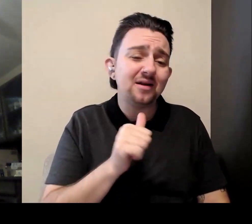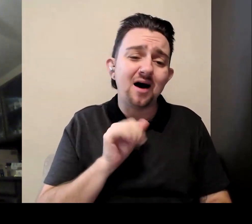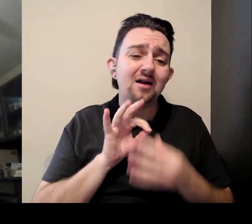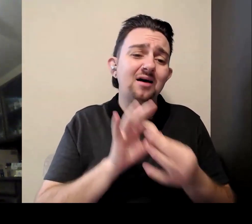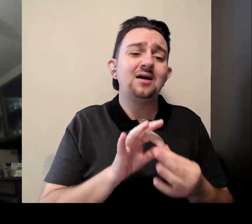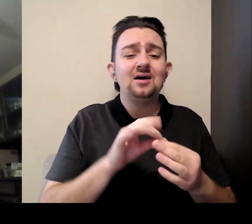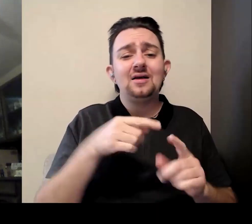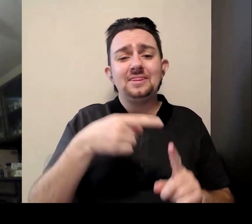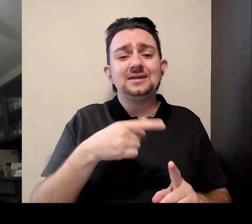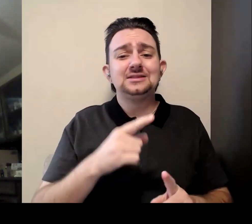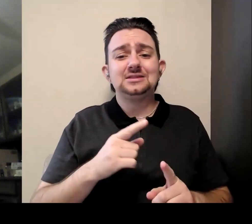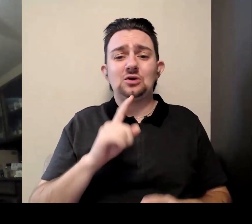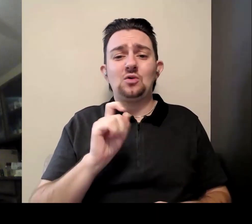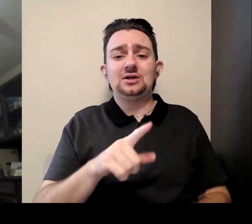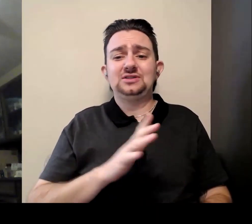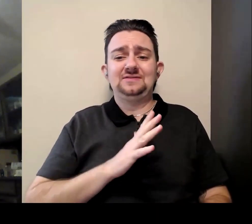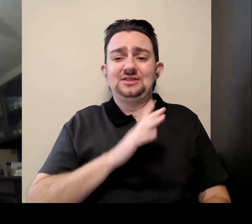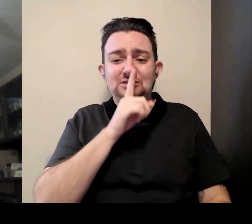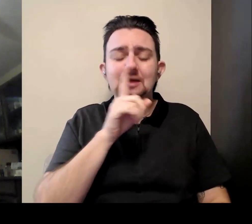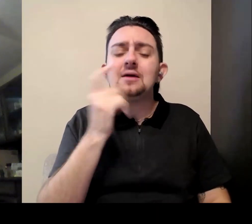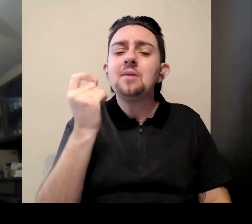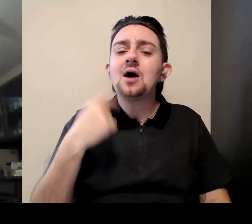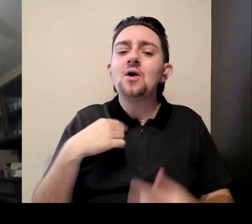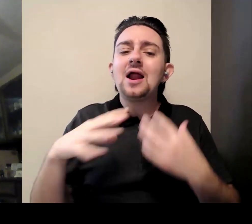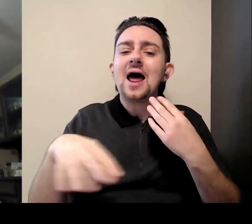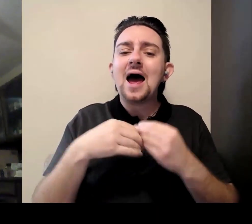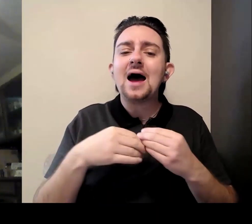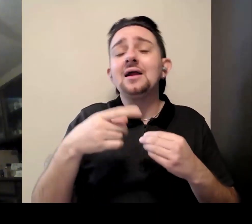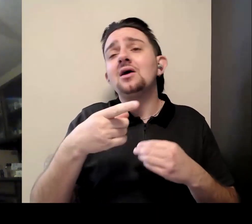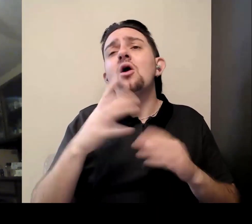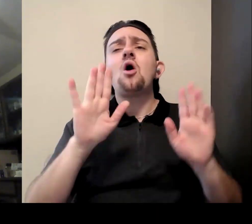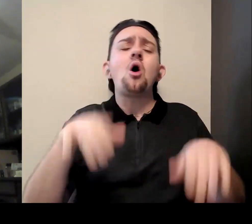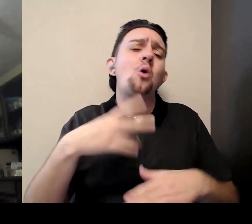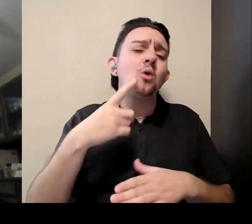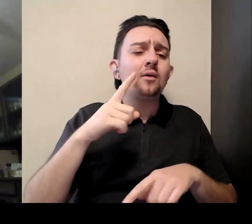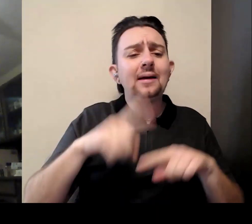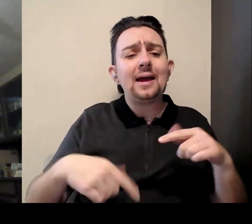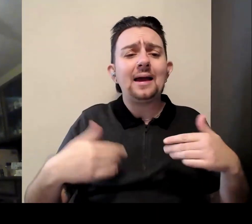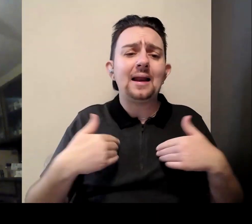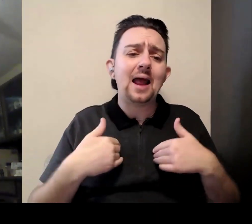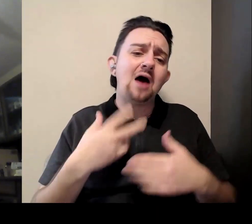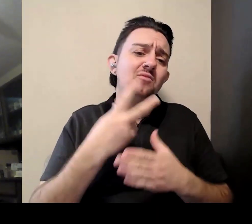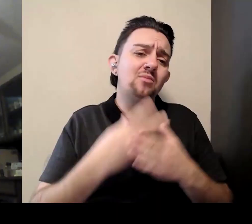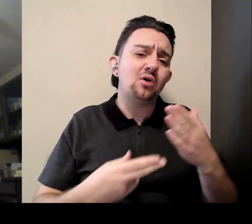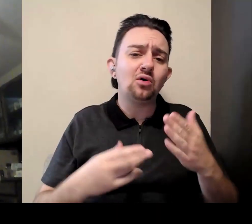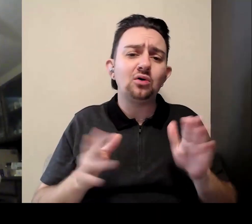To say that you can't have both is to say that you cannot have a hangnail in a heart condition.